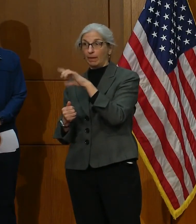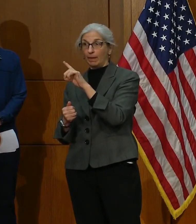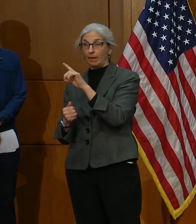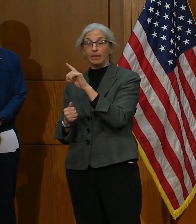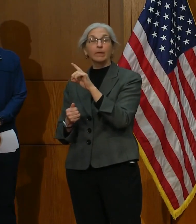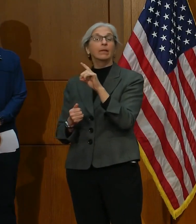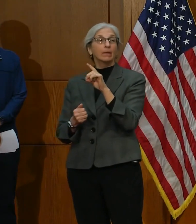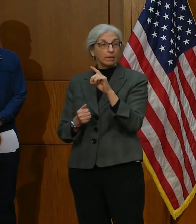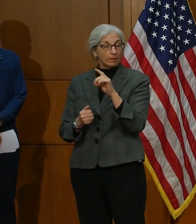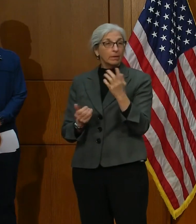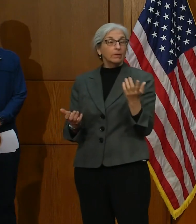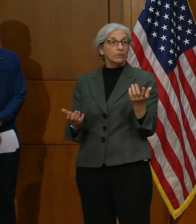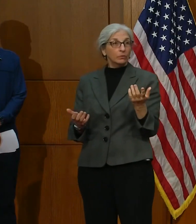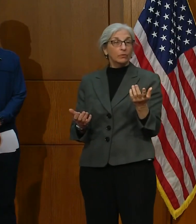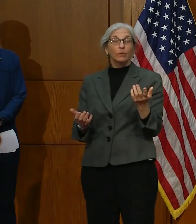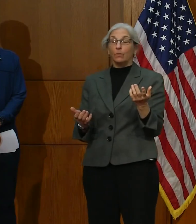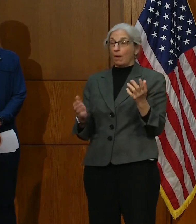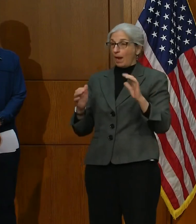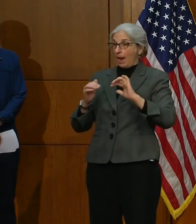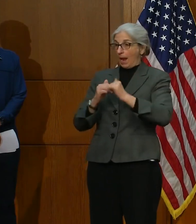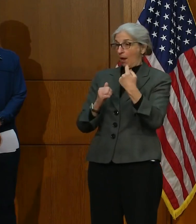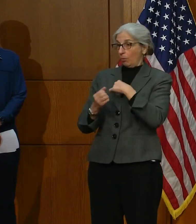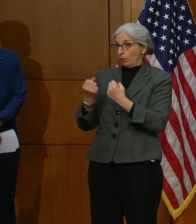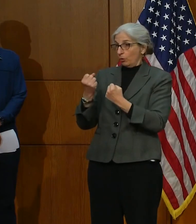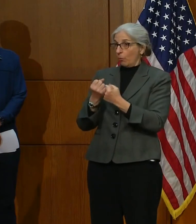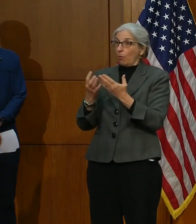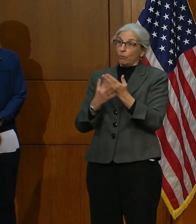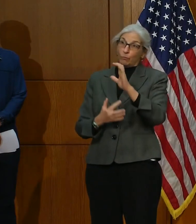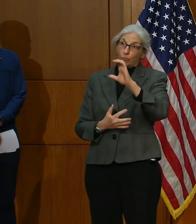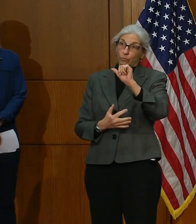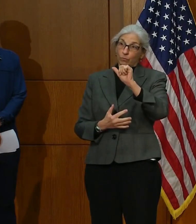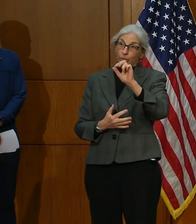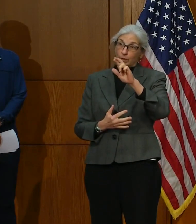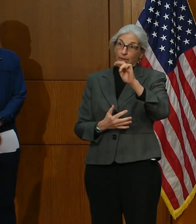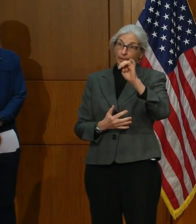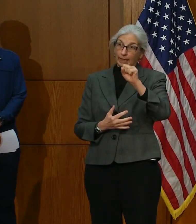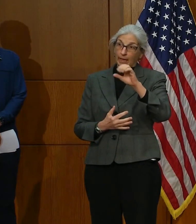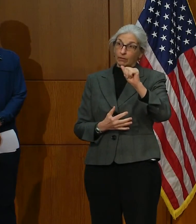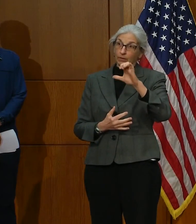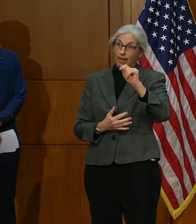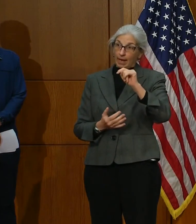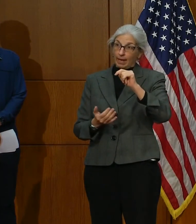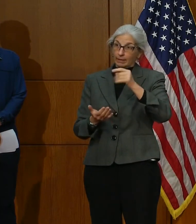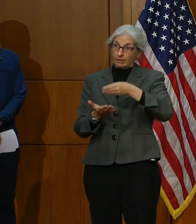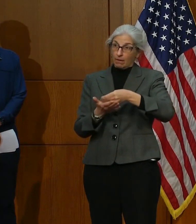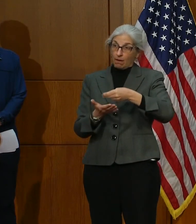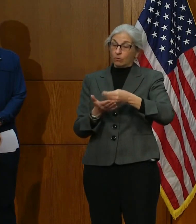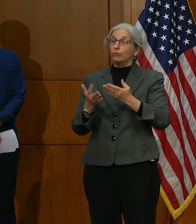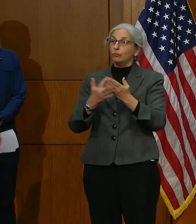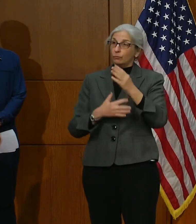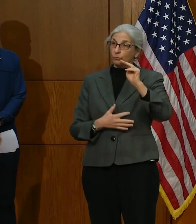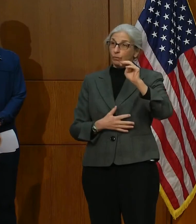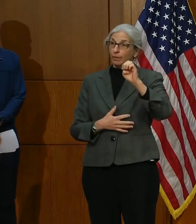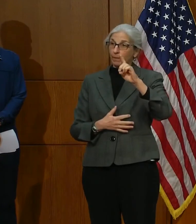THE MAIN MECHANISM WE HAD TOE DISTRIBUTE THAT THAT. THAT